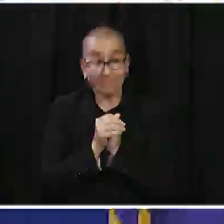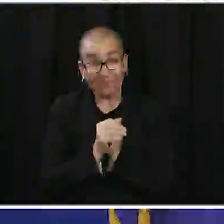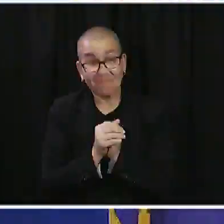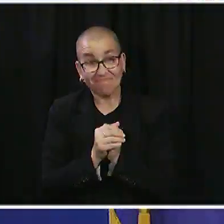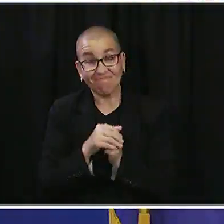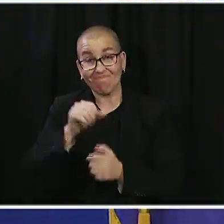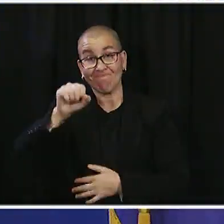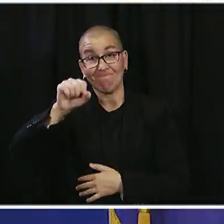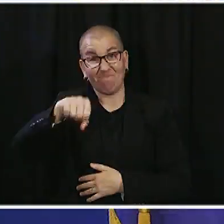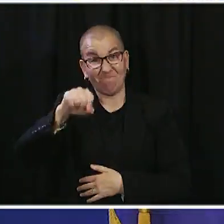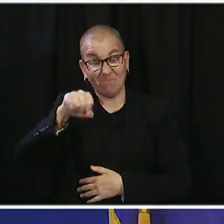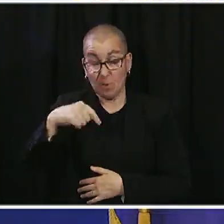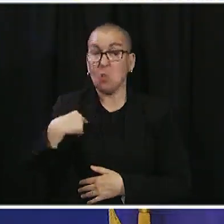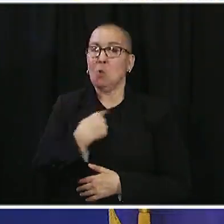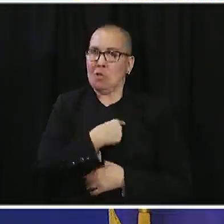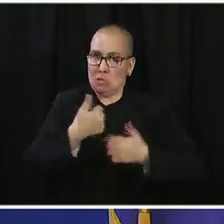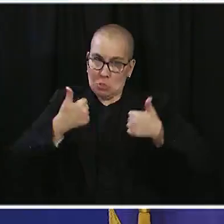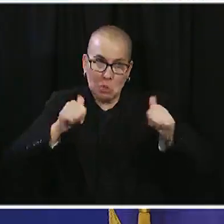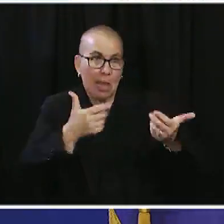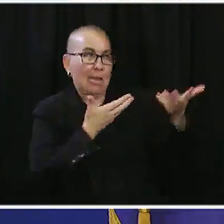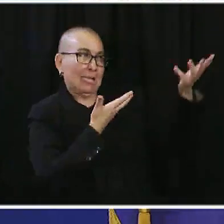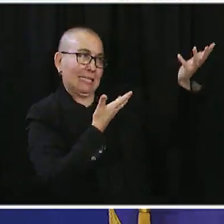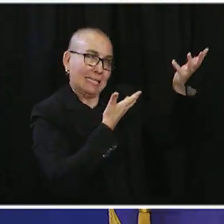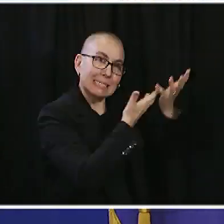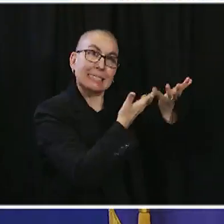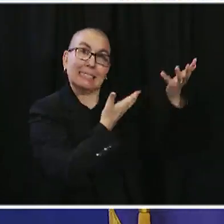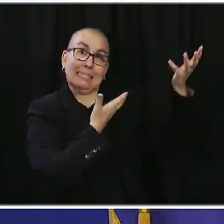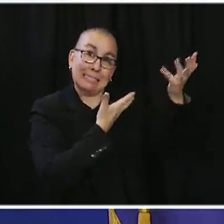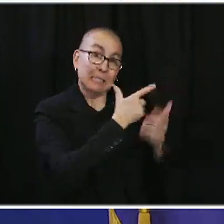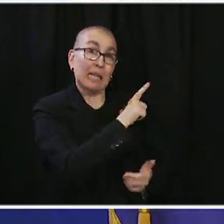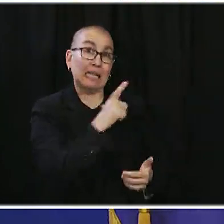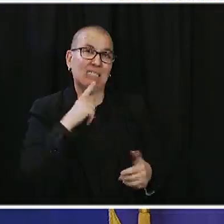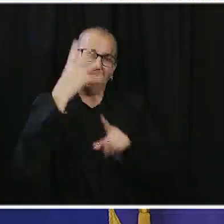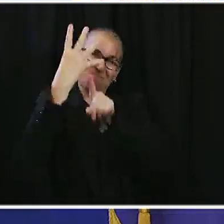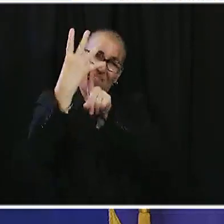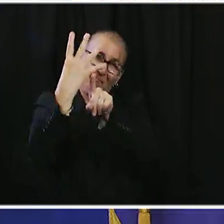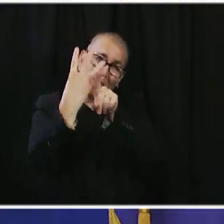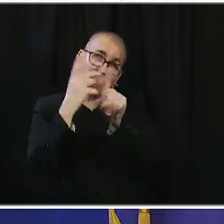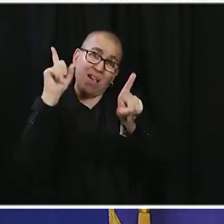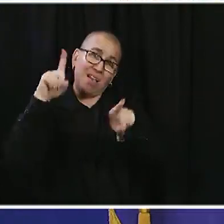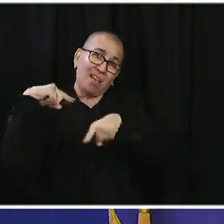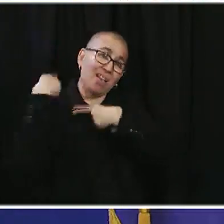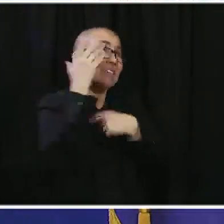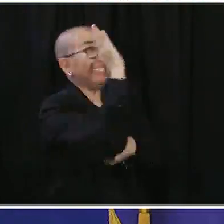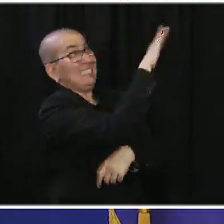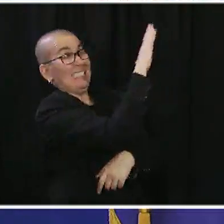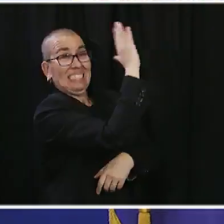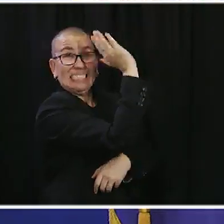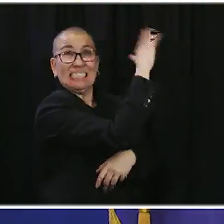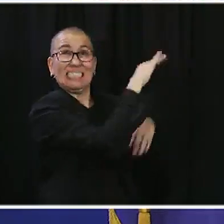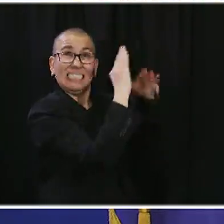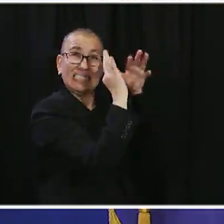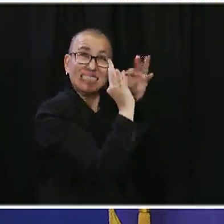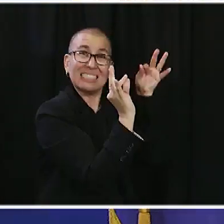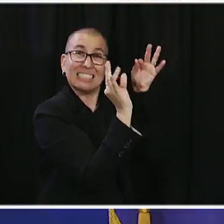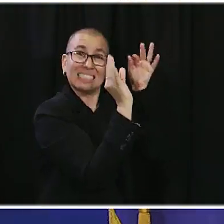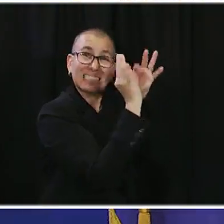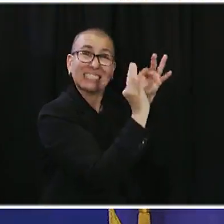THE LEGISLATURE. WE TRIED FOR FOUR MONTHS TO WORK WITH THE LEGISLATURE. I WILL CONTINUE TO TRY AND WORK WITH THE LEGISLATURE. THERE'S SOME -- I GET IT.